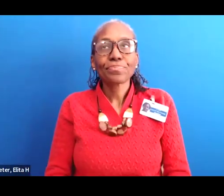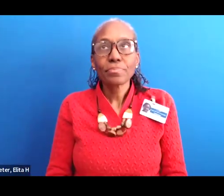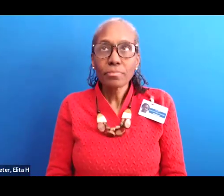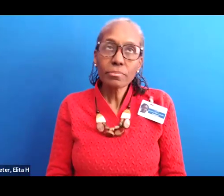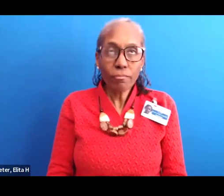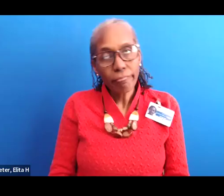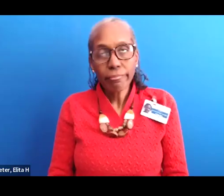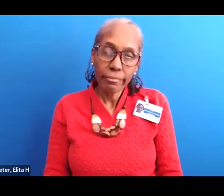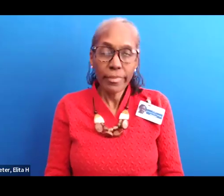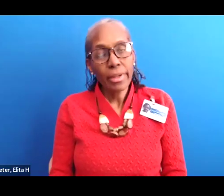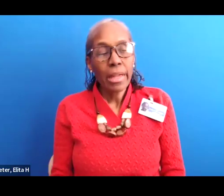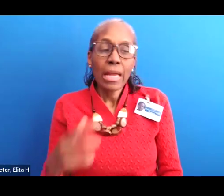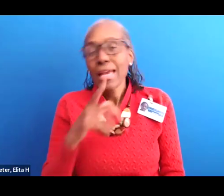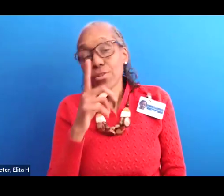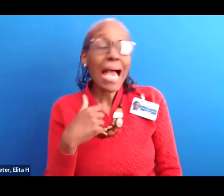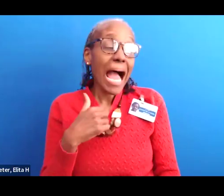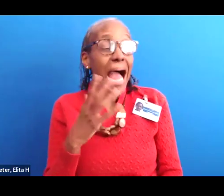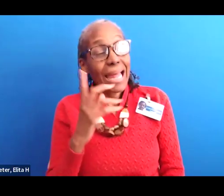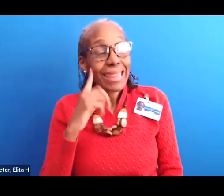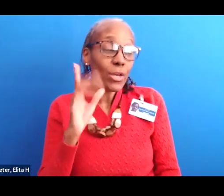“I just think it'd be cool so I could stand up with people.”